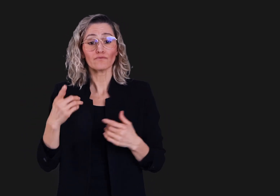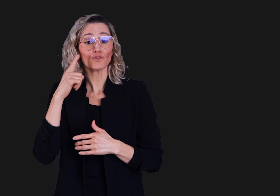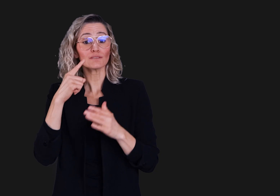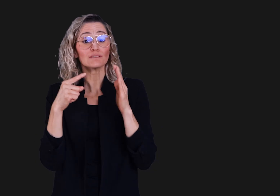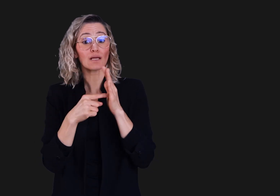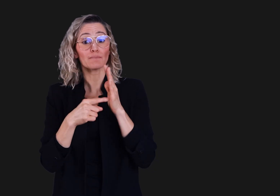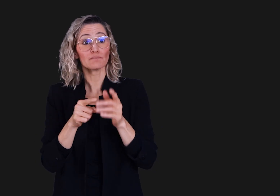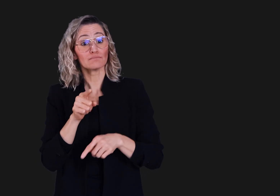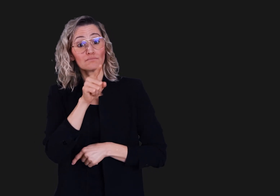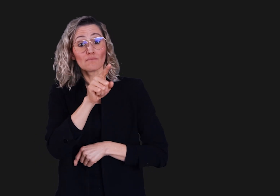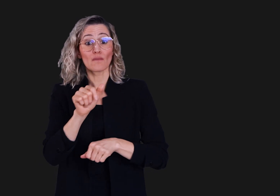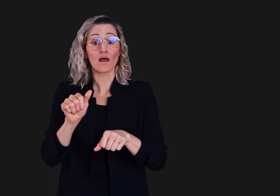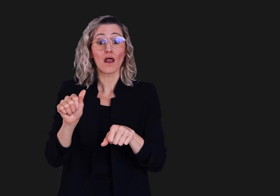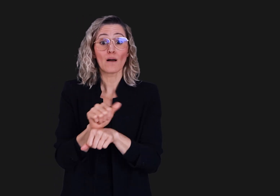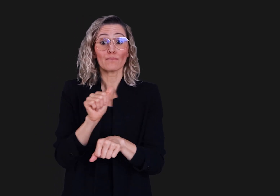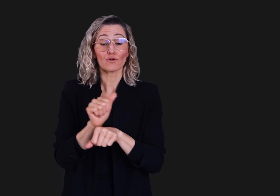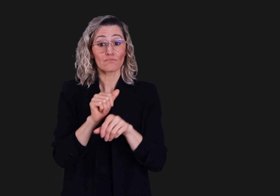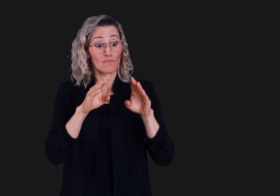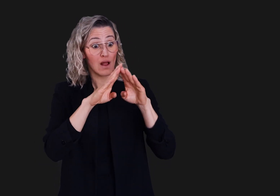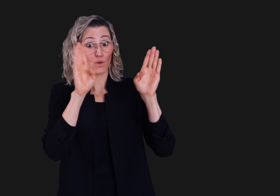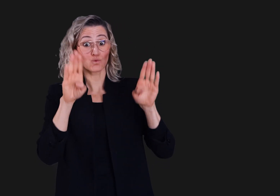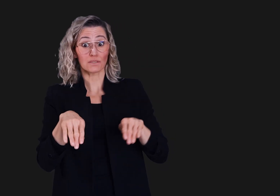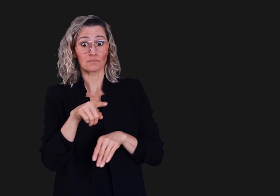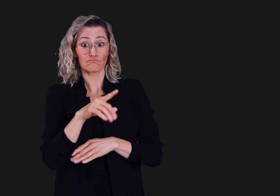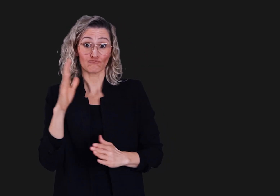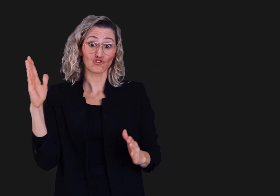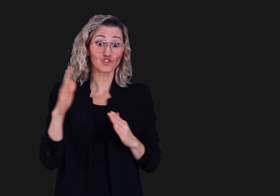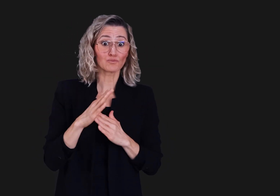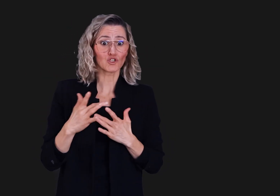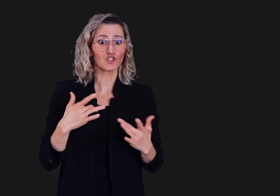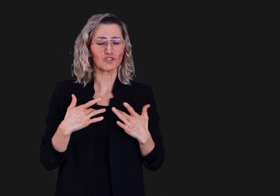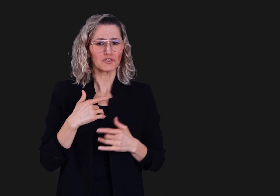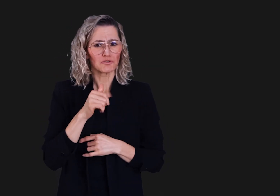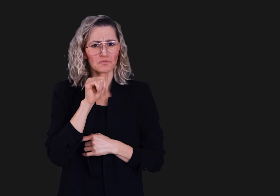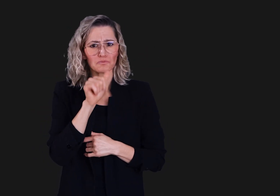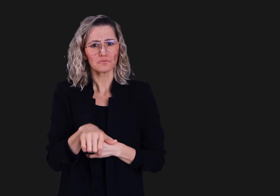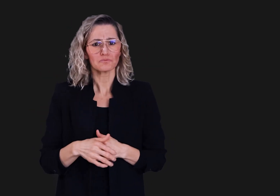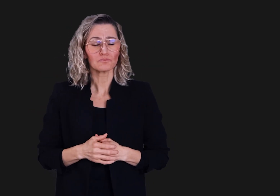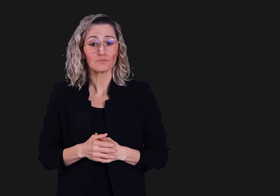For example, housing was not identified as a top concern for people in Alberta.